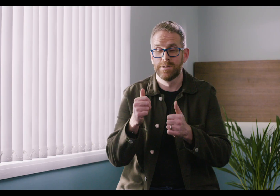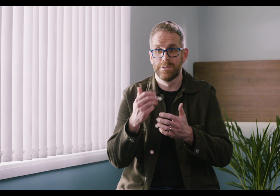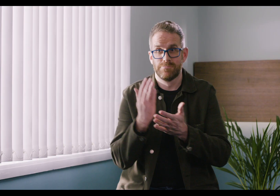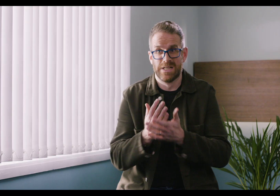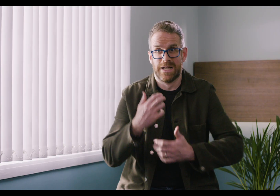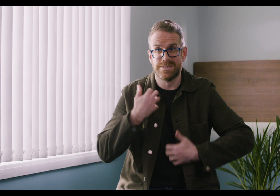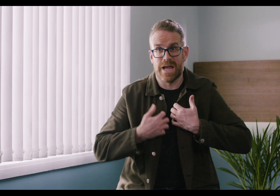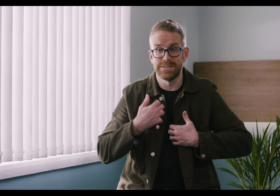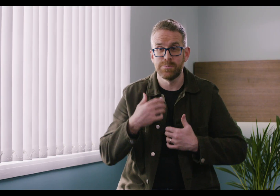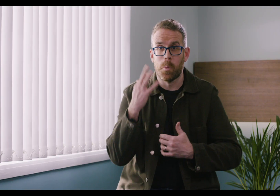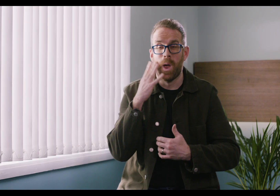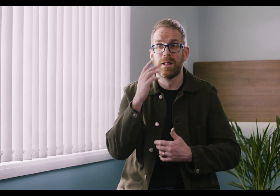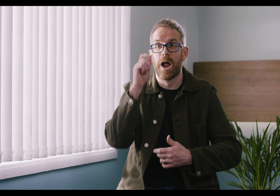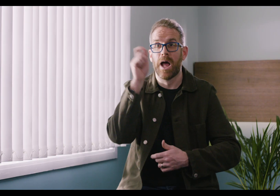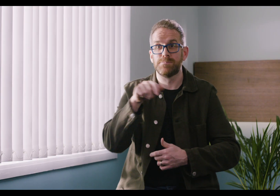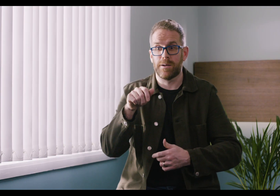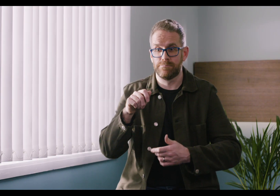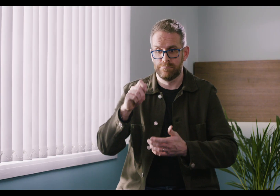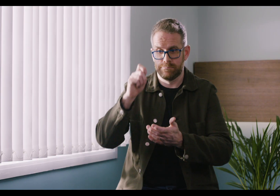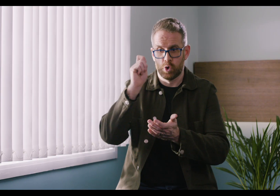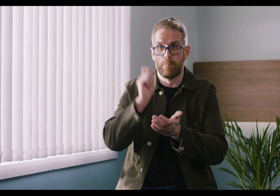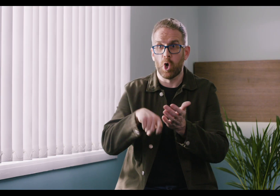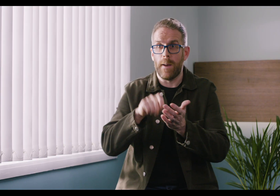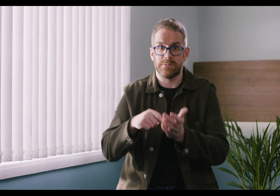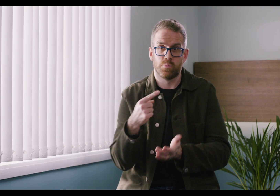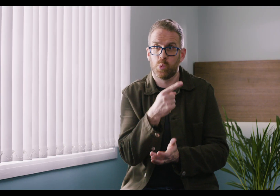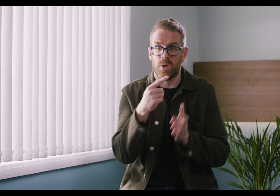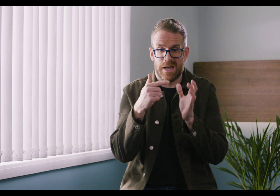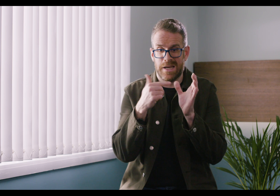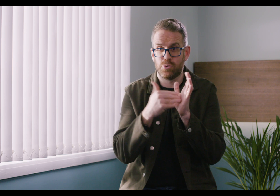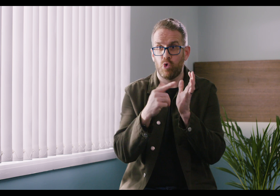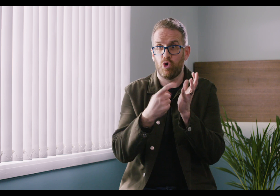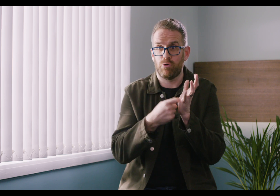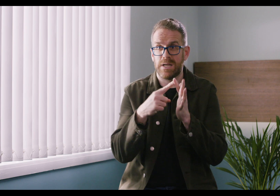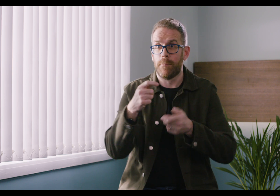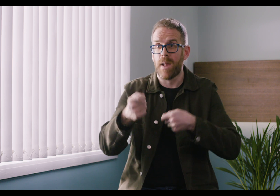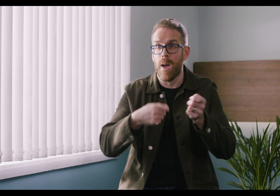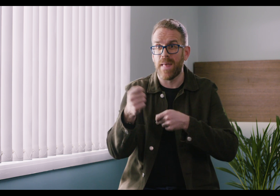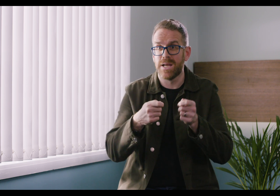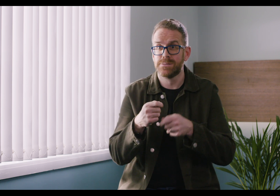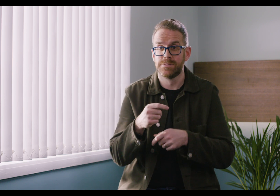It's really exciting when customers contract through Azure Marketplace,